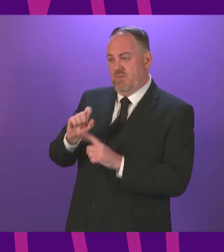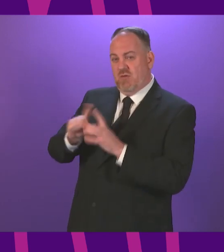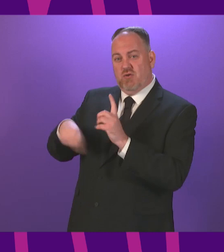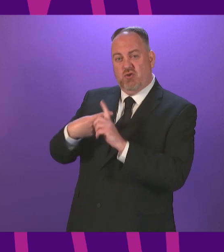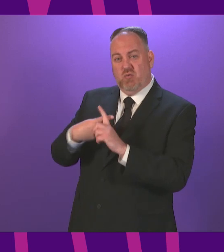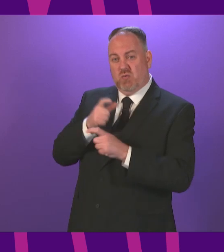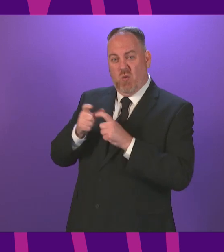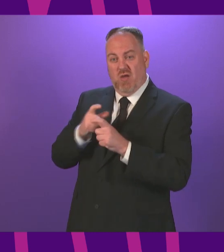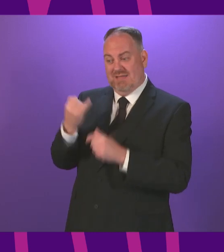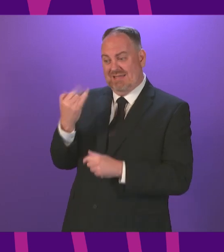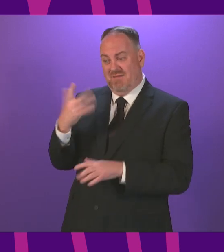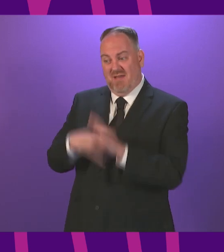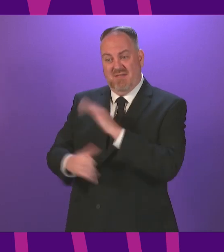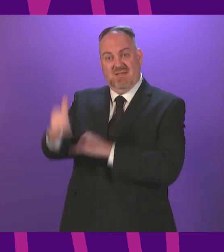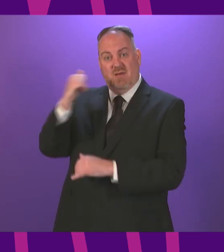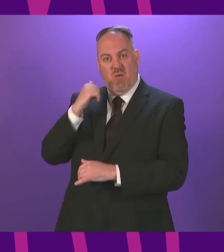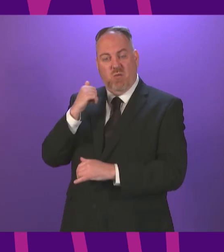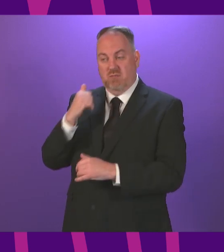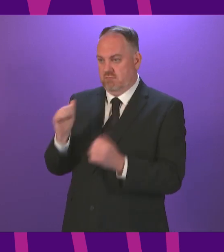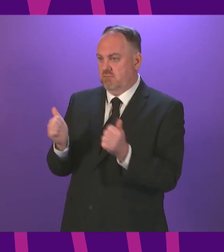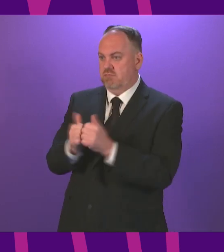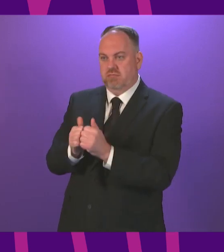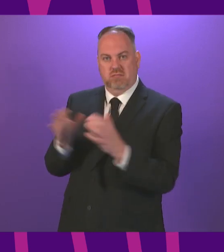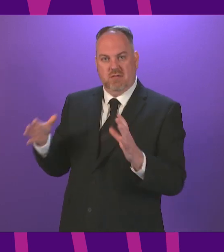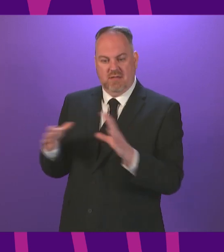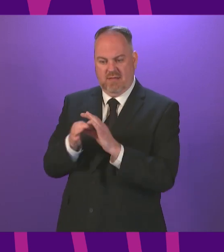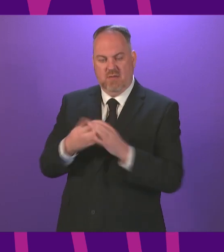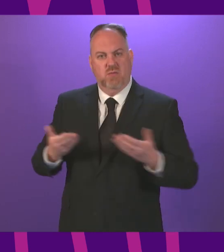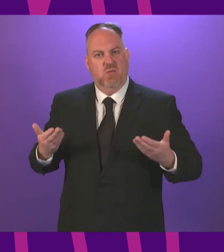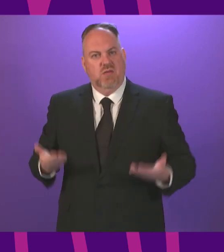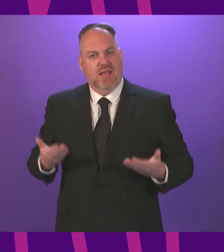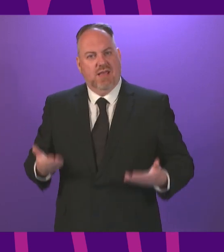as relevant today. They are a reminder of the collective national mission that we face